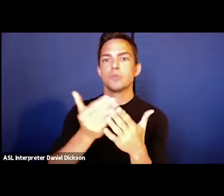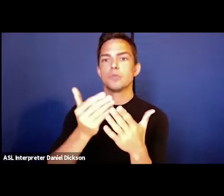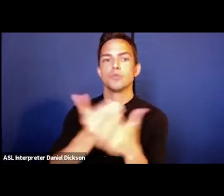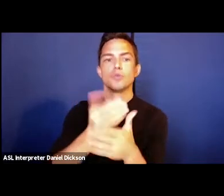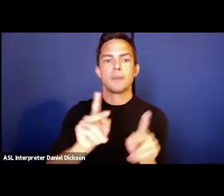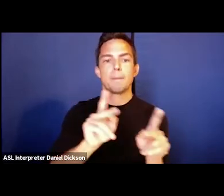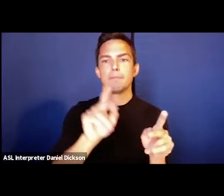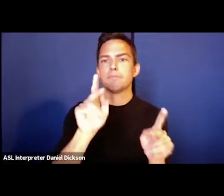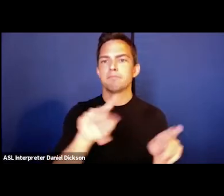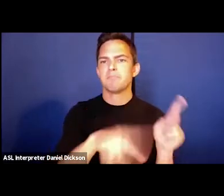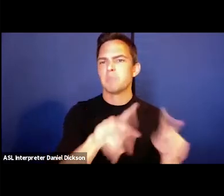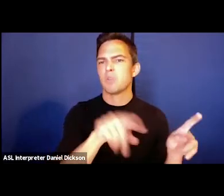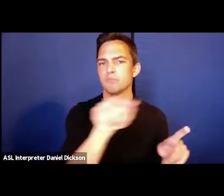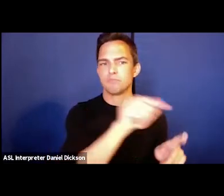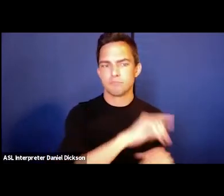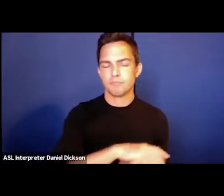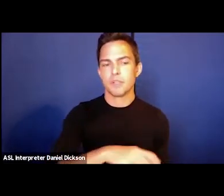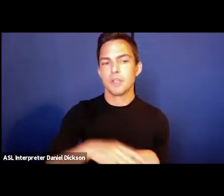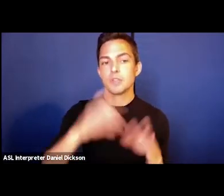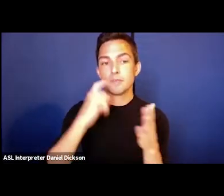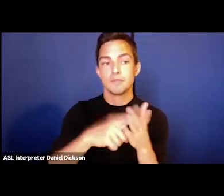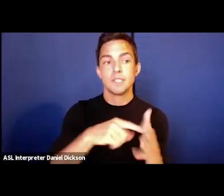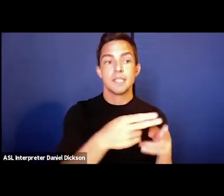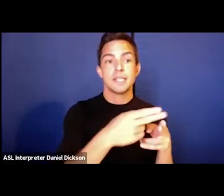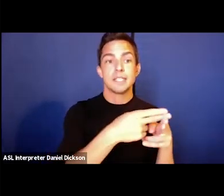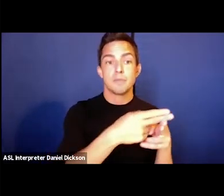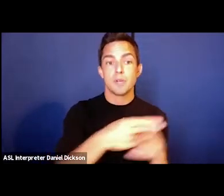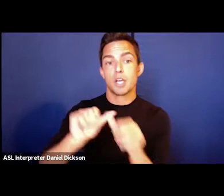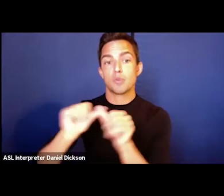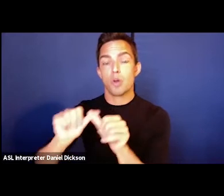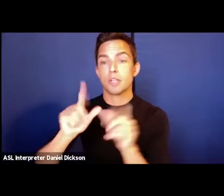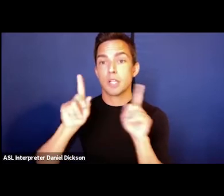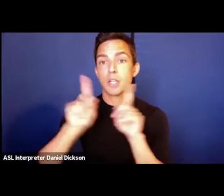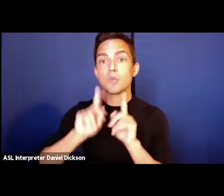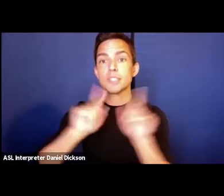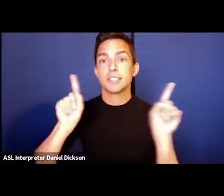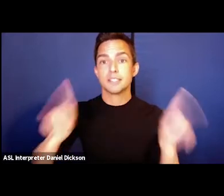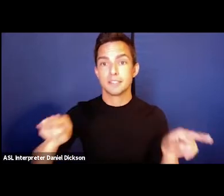So this distinction between temporary and chronic loneliness is important. A lot of our focus